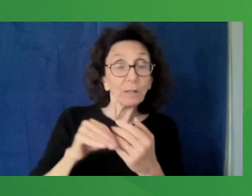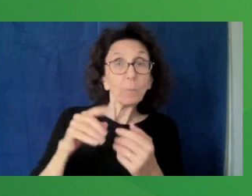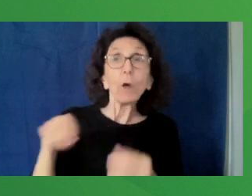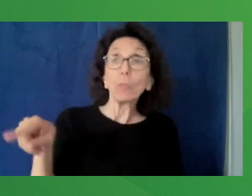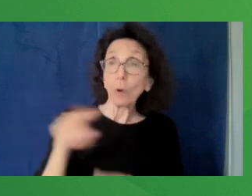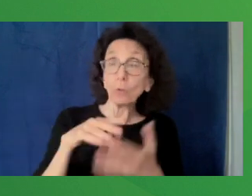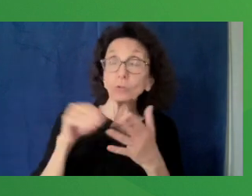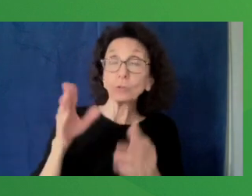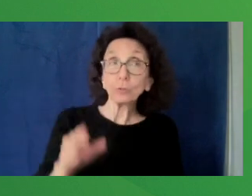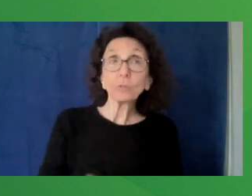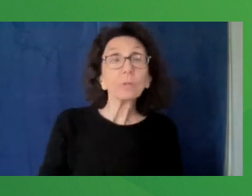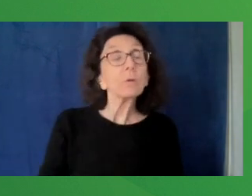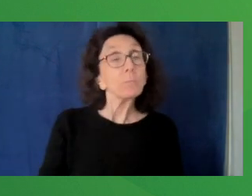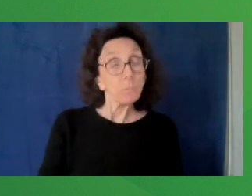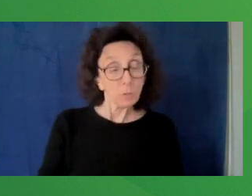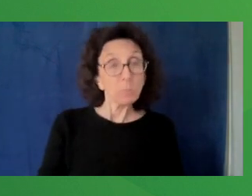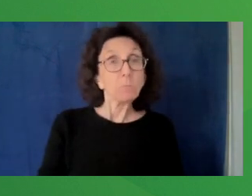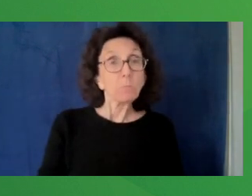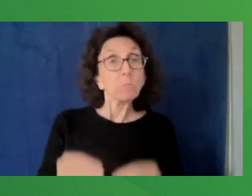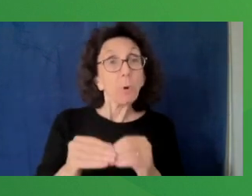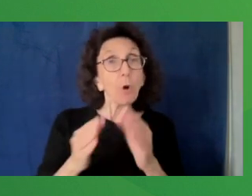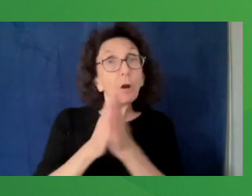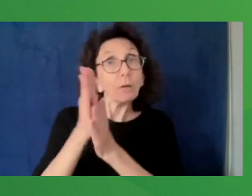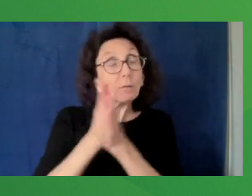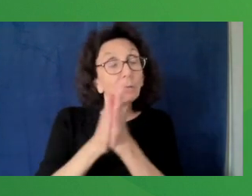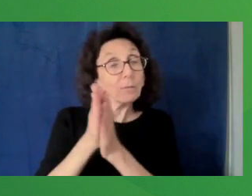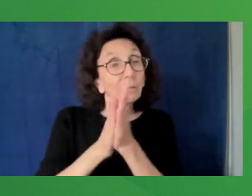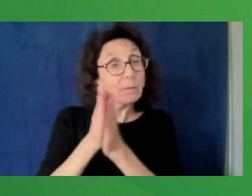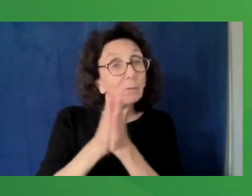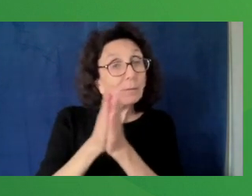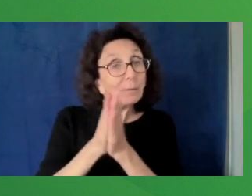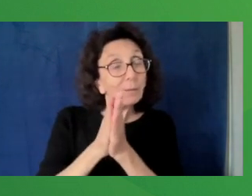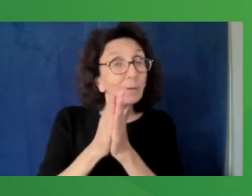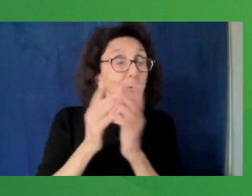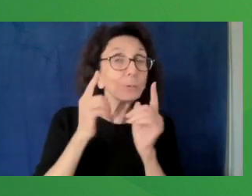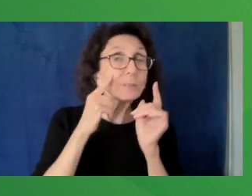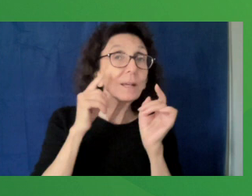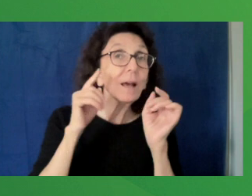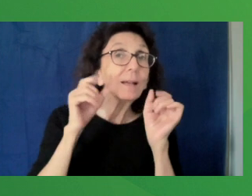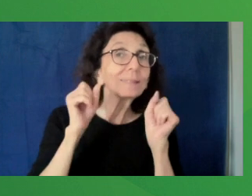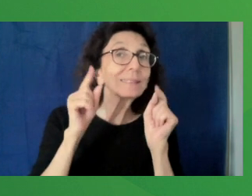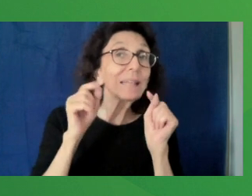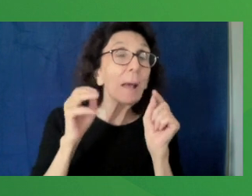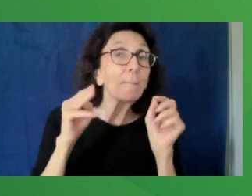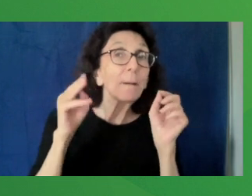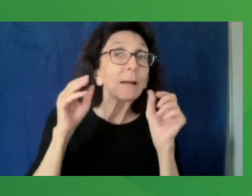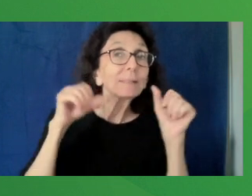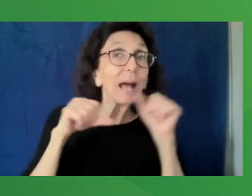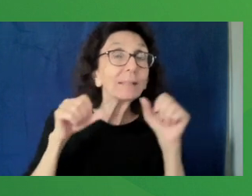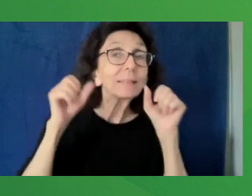having an increased interest and see a possibility for themselves in science. Thank you. Next slide.